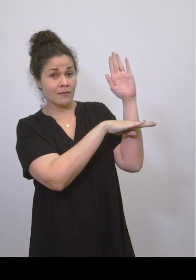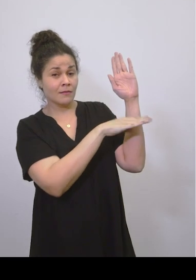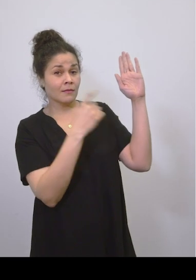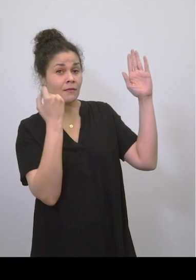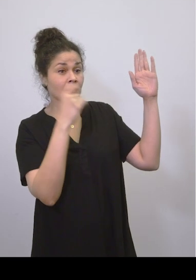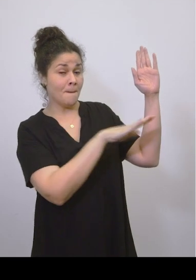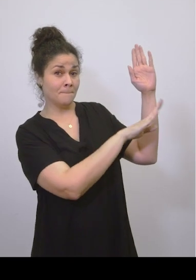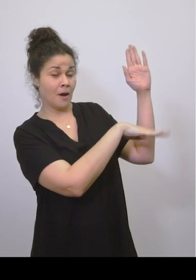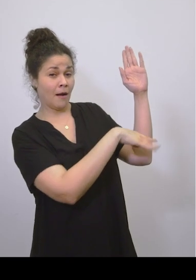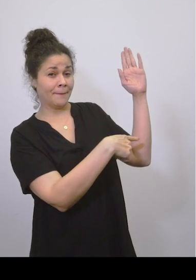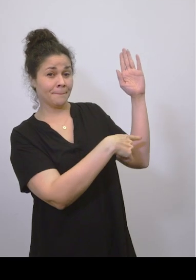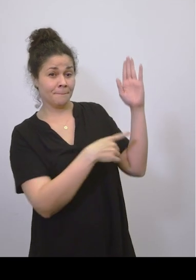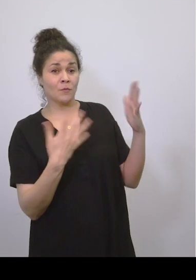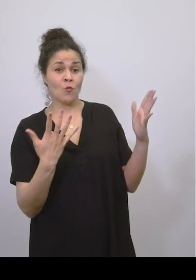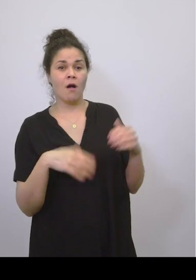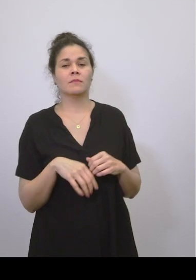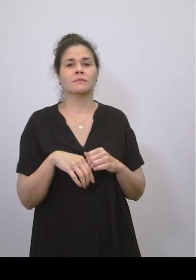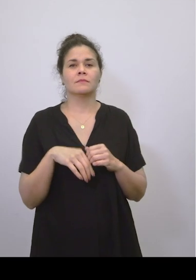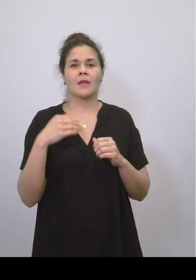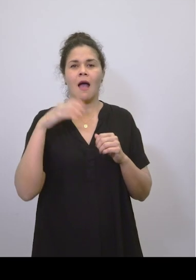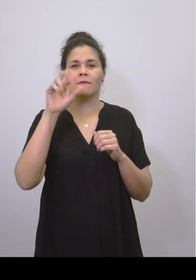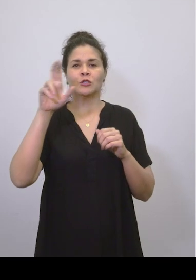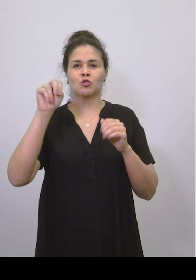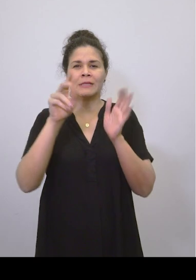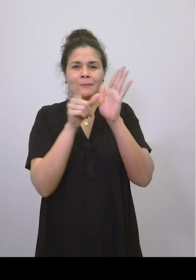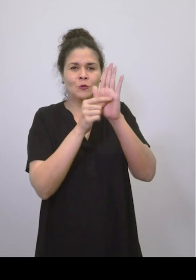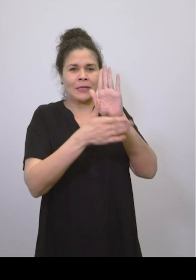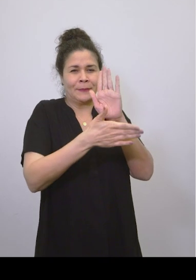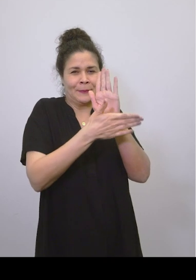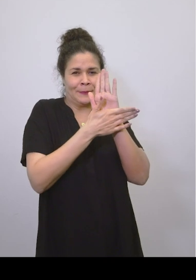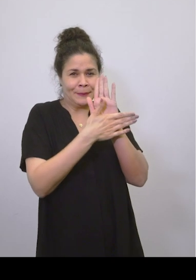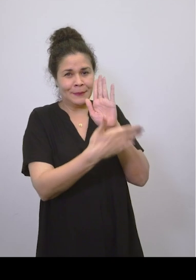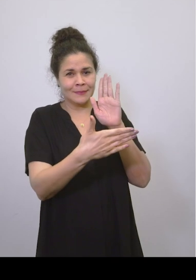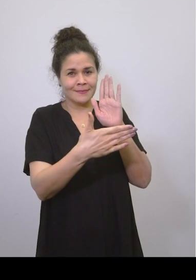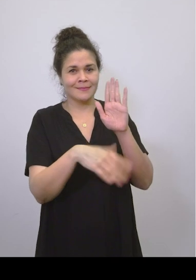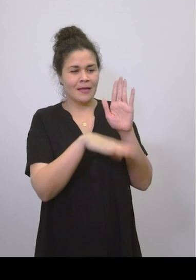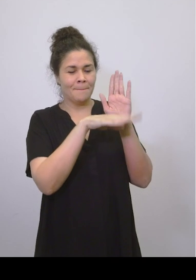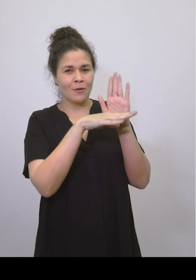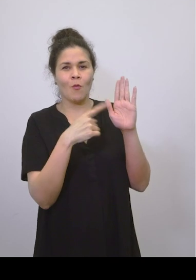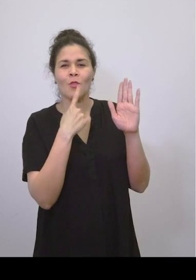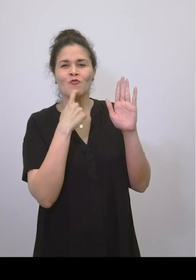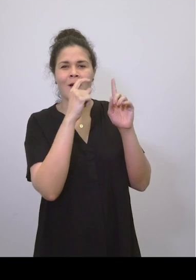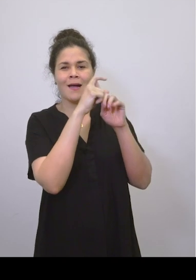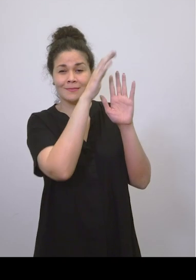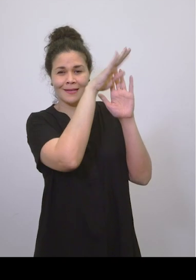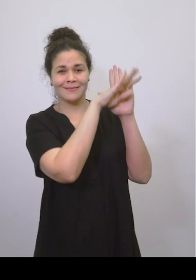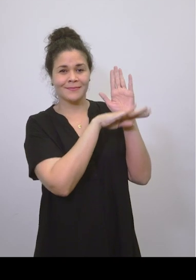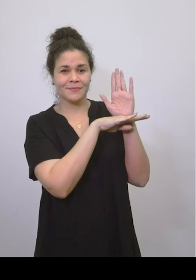At the bottom, screen-printed beneath the red text,